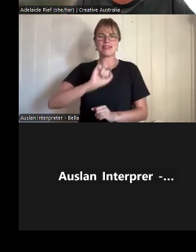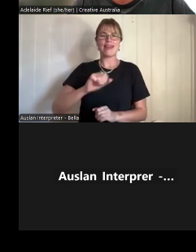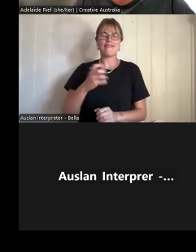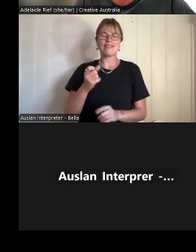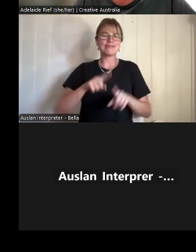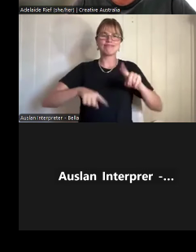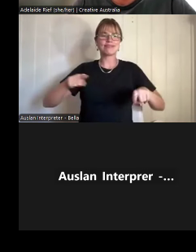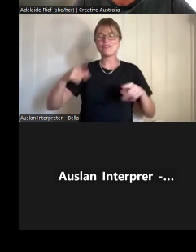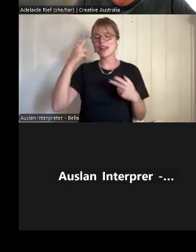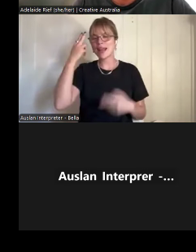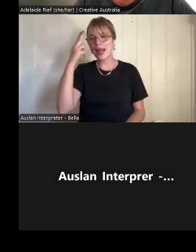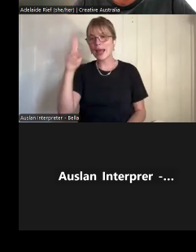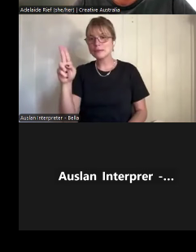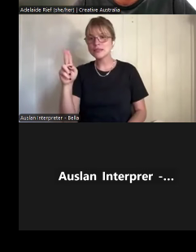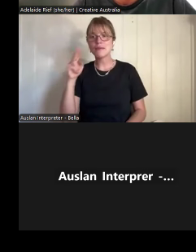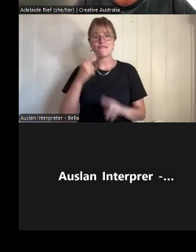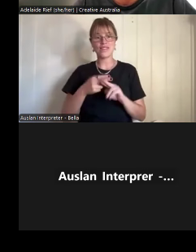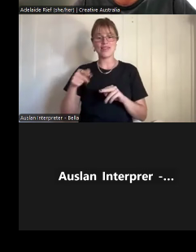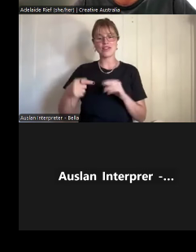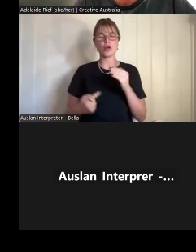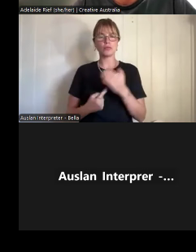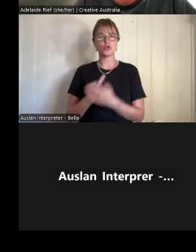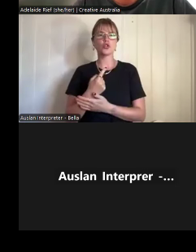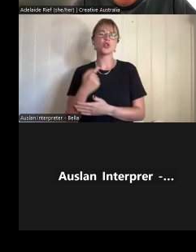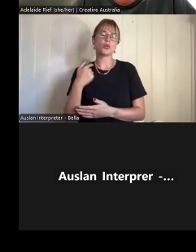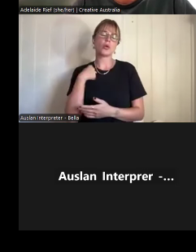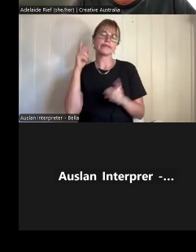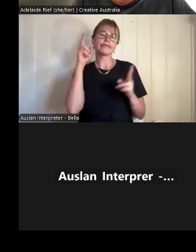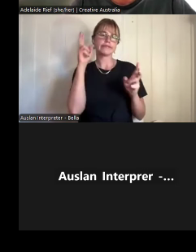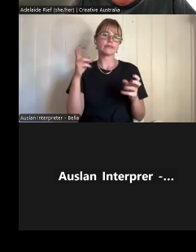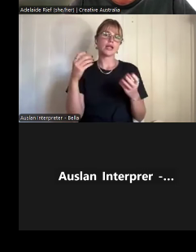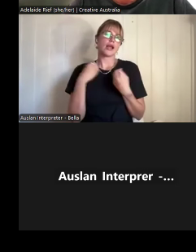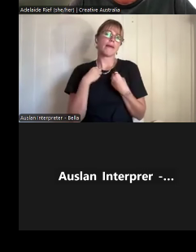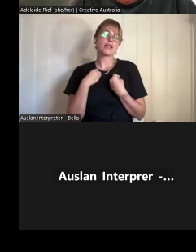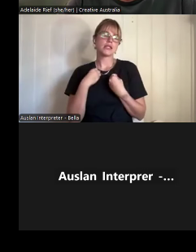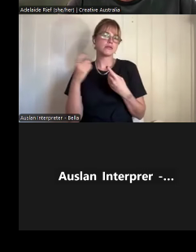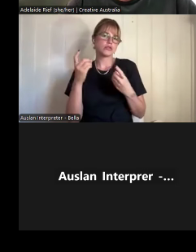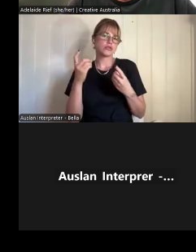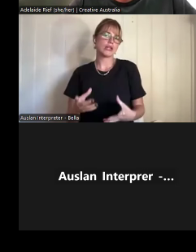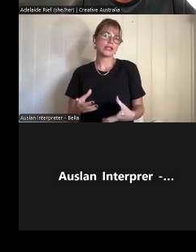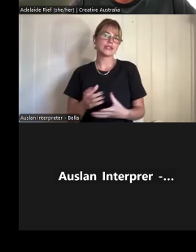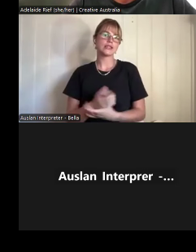obviously for this opportunity we have referred to them as company directors. But Board members